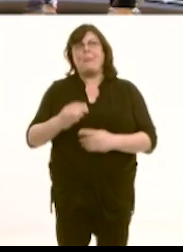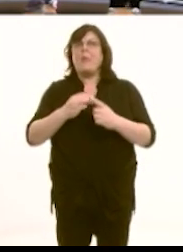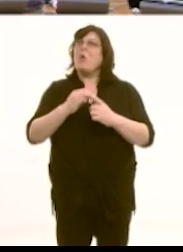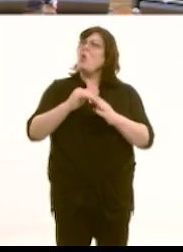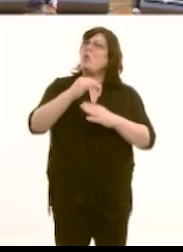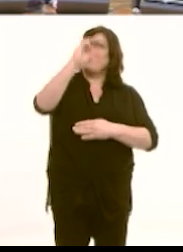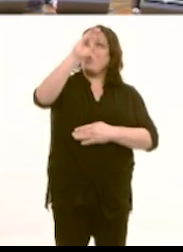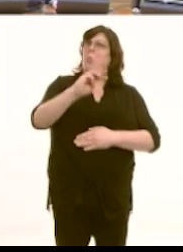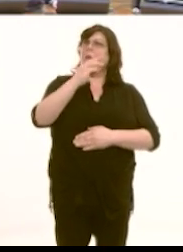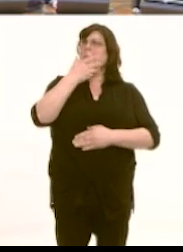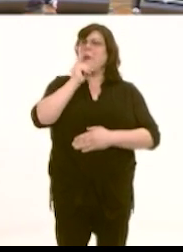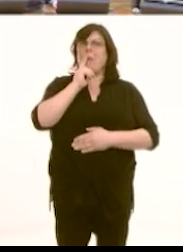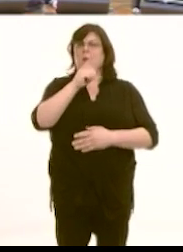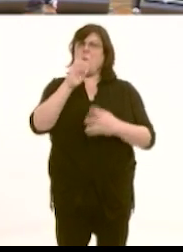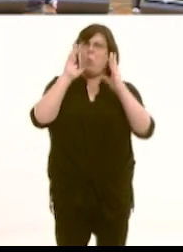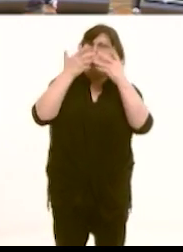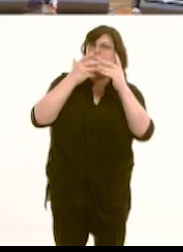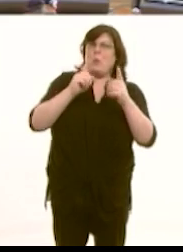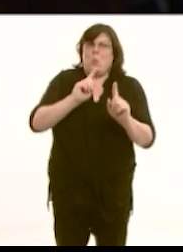is waiting times.